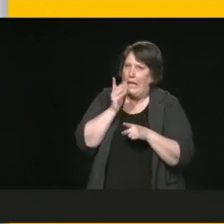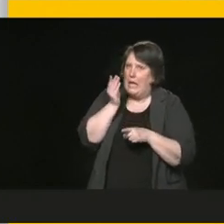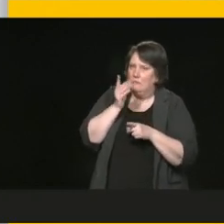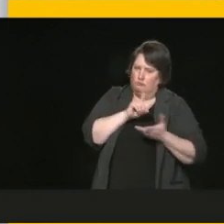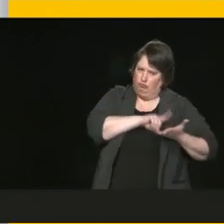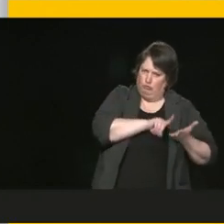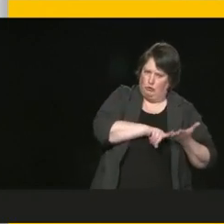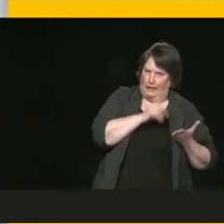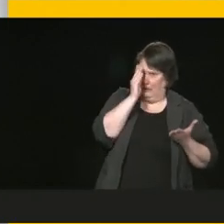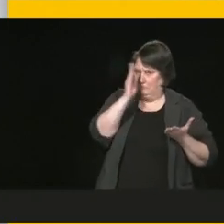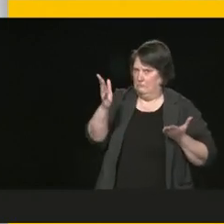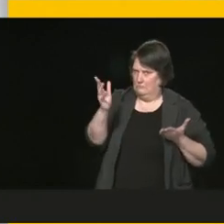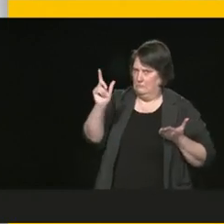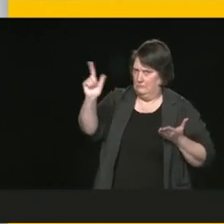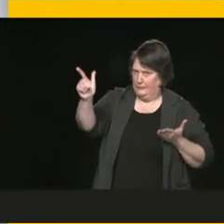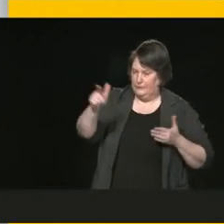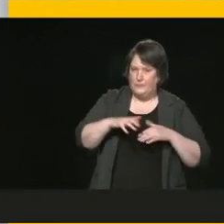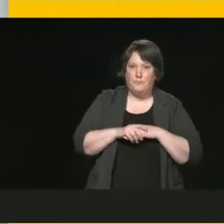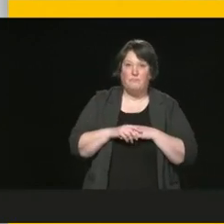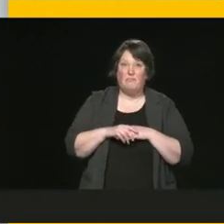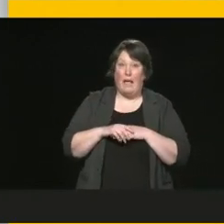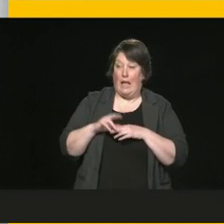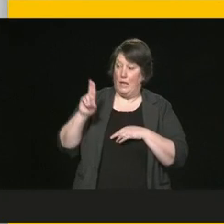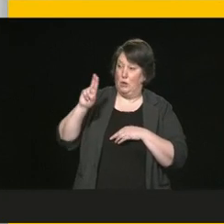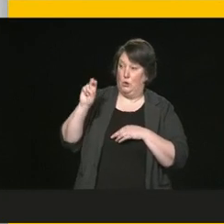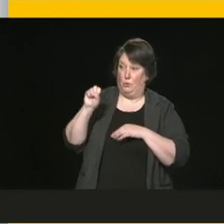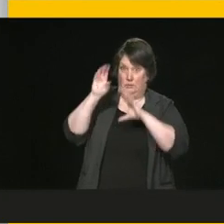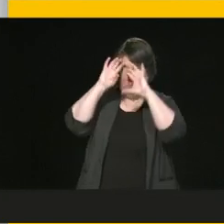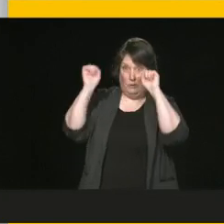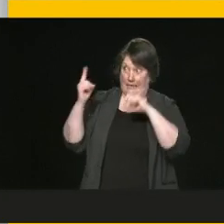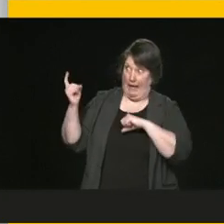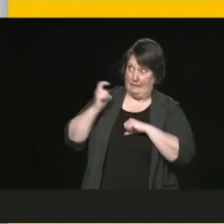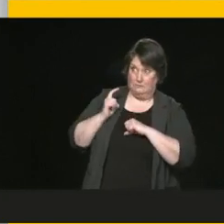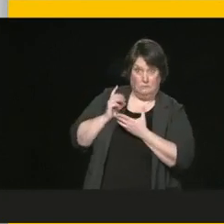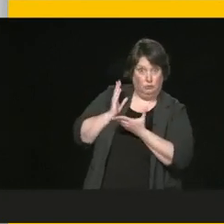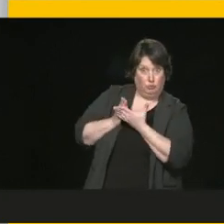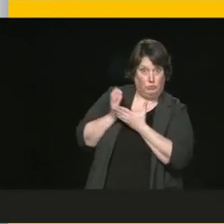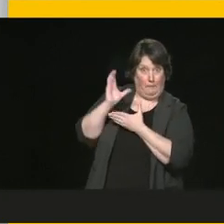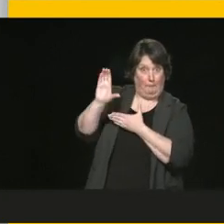IN THE COMING HOURS.